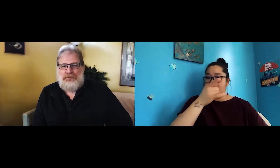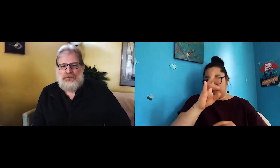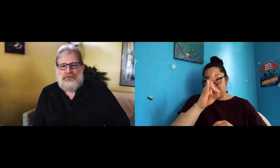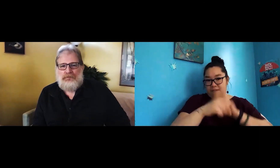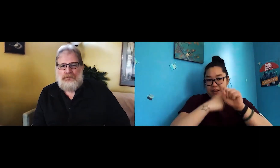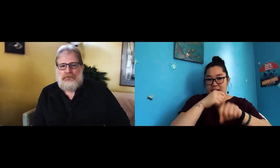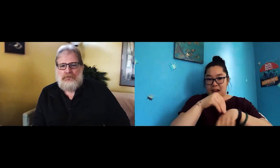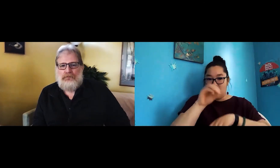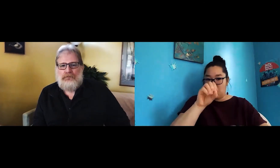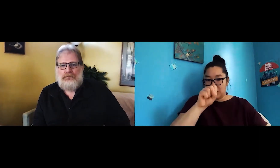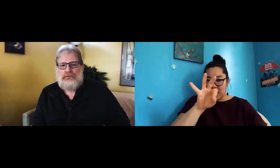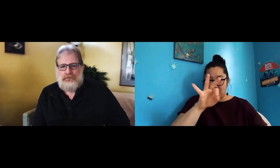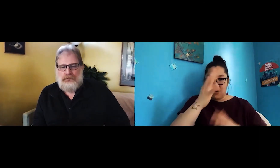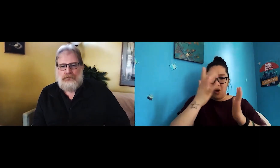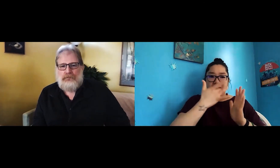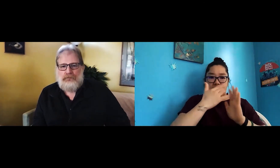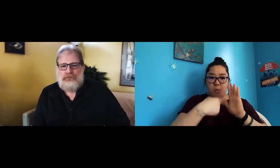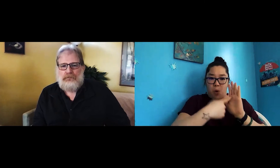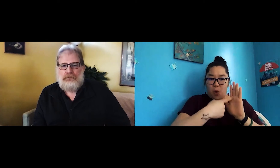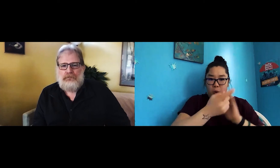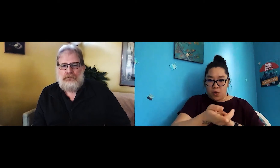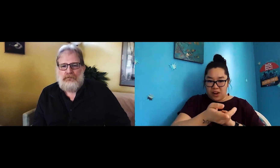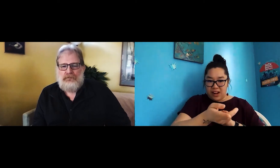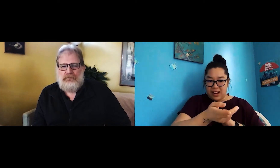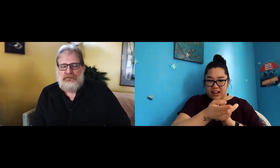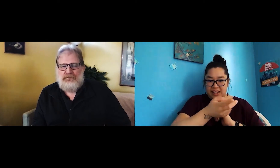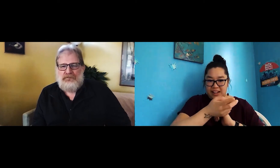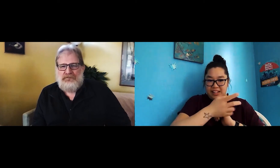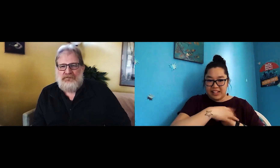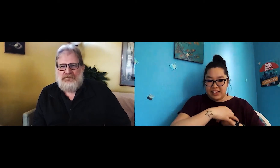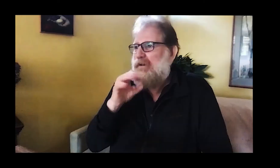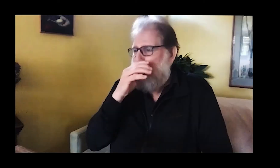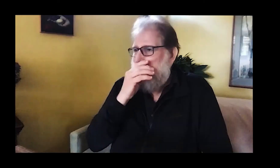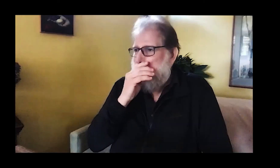In your 7 years with OSF, what was your favorite role?